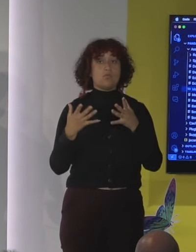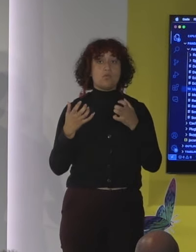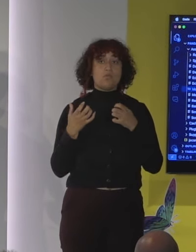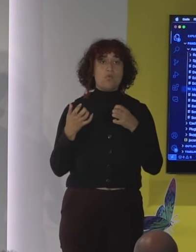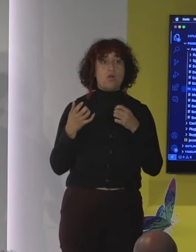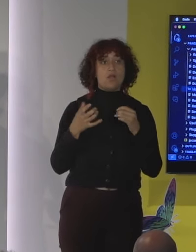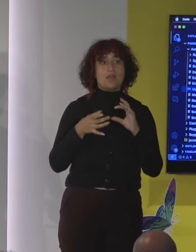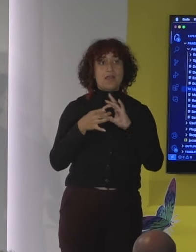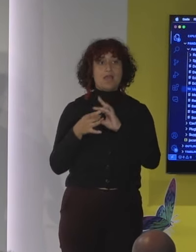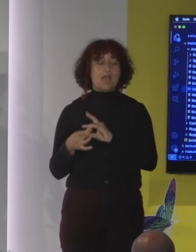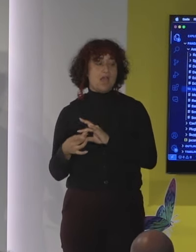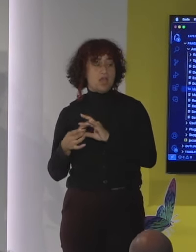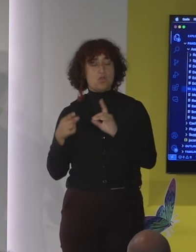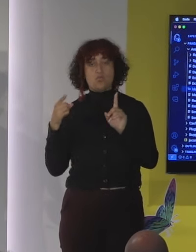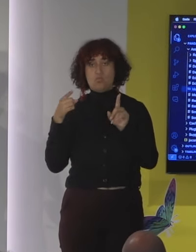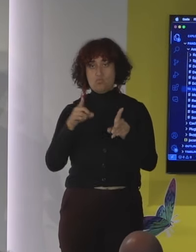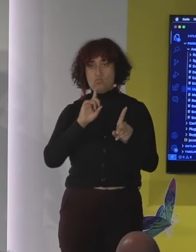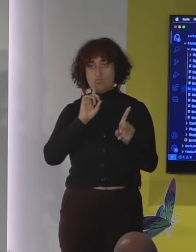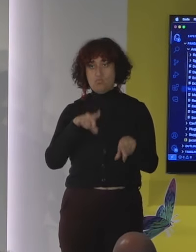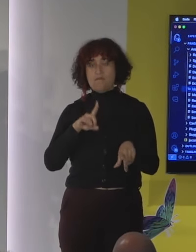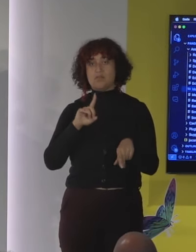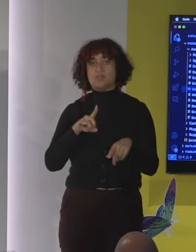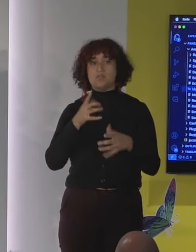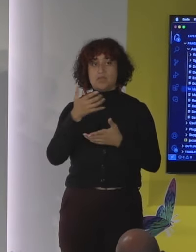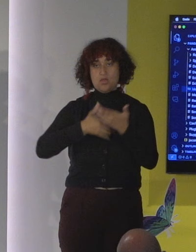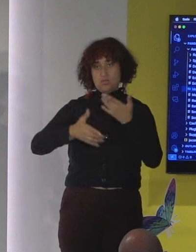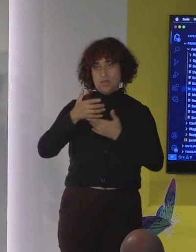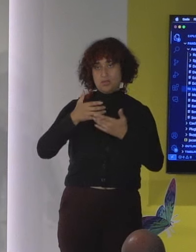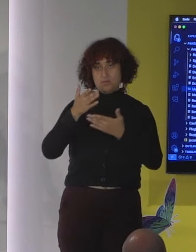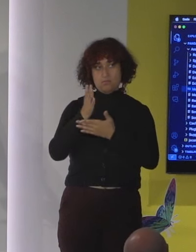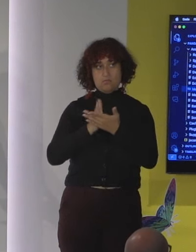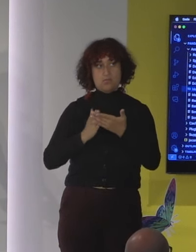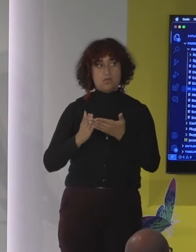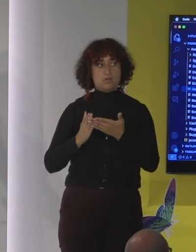to the interactable component on that scene object.